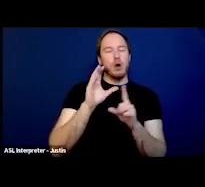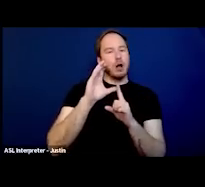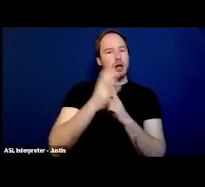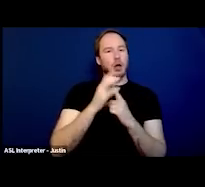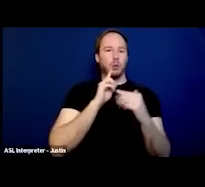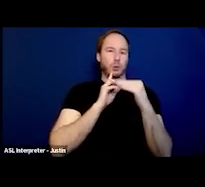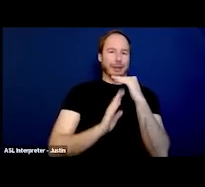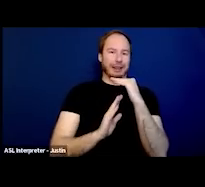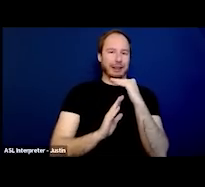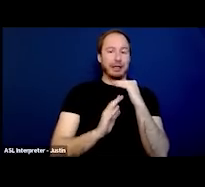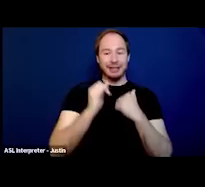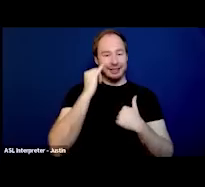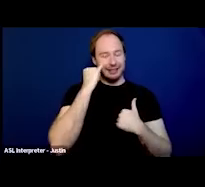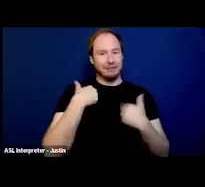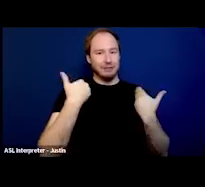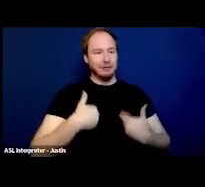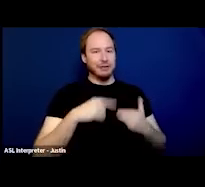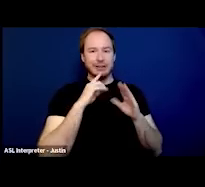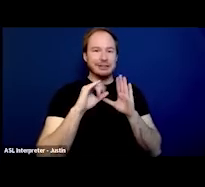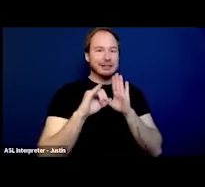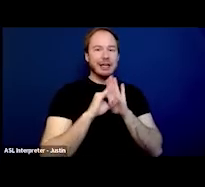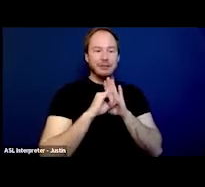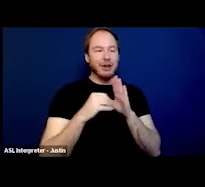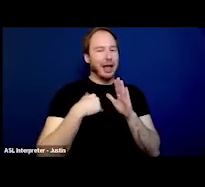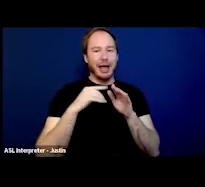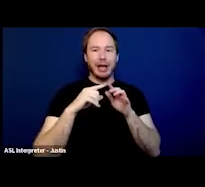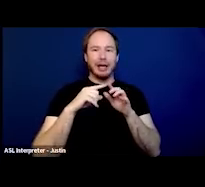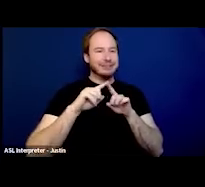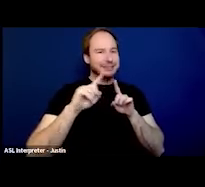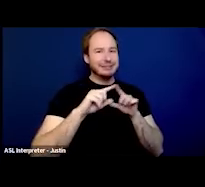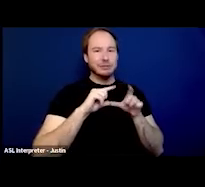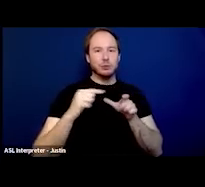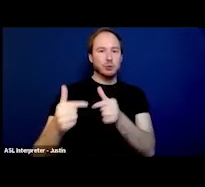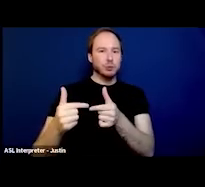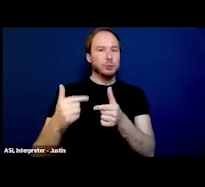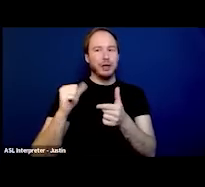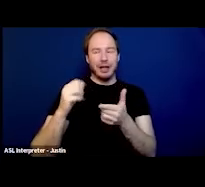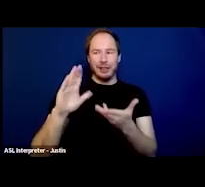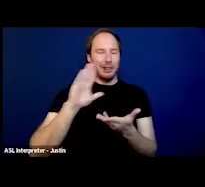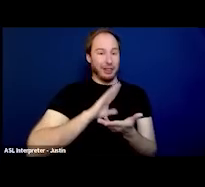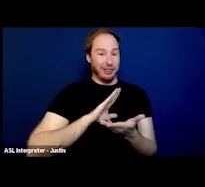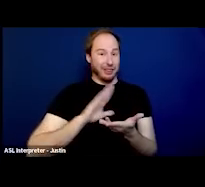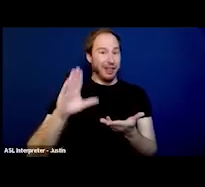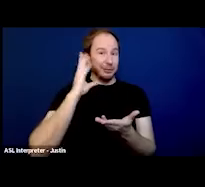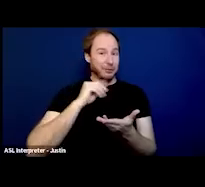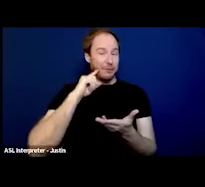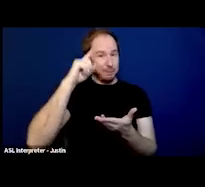because people who identify as members of different groups may experience mental illness differently. For example, certain conditions